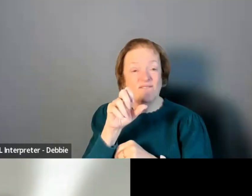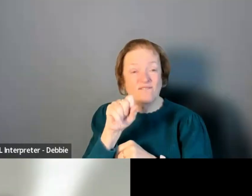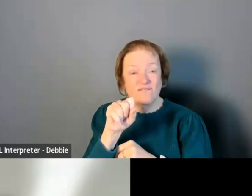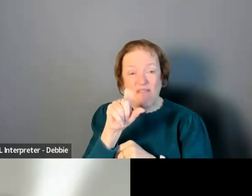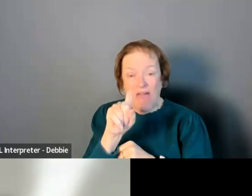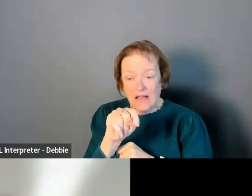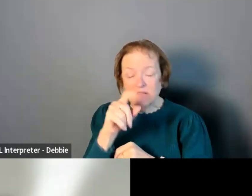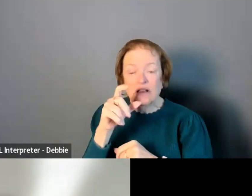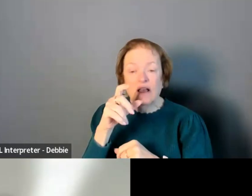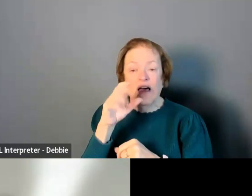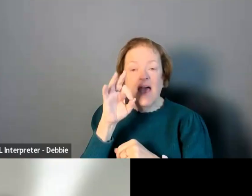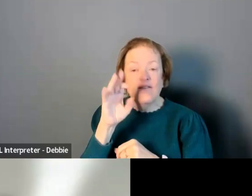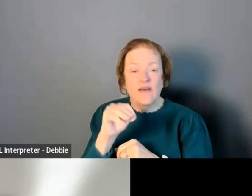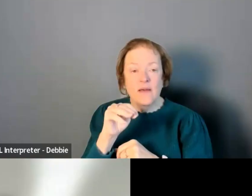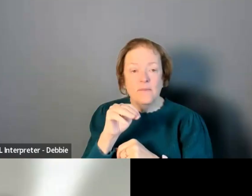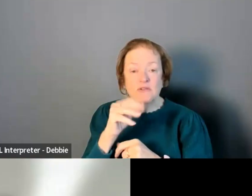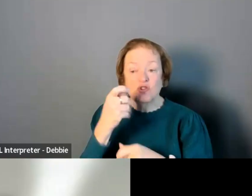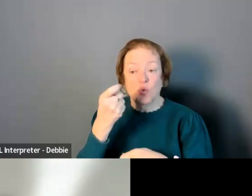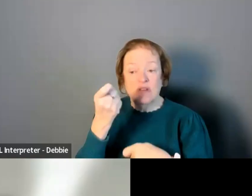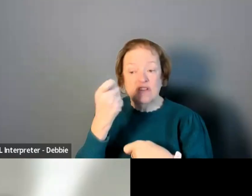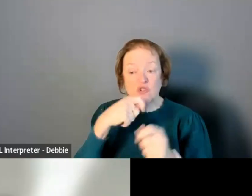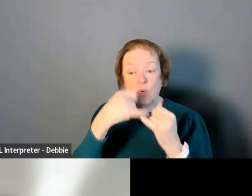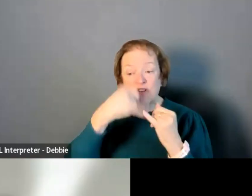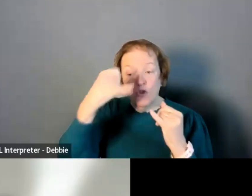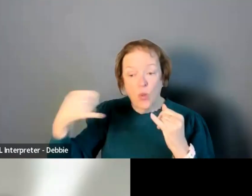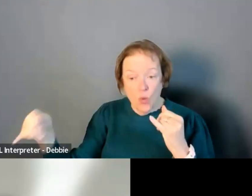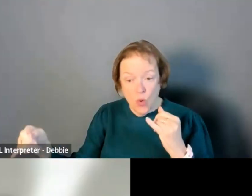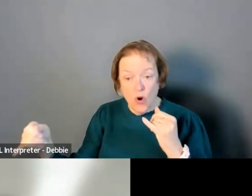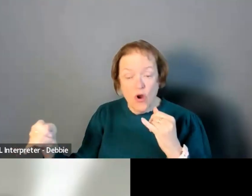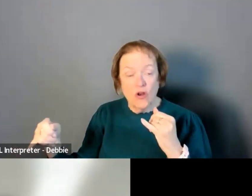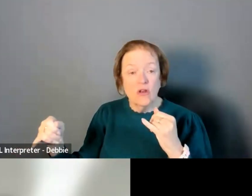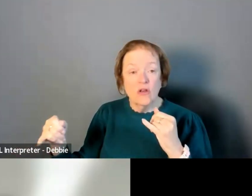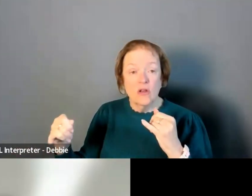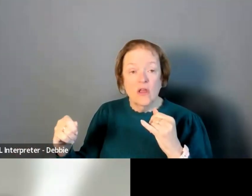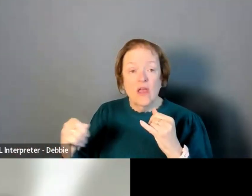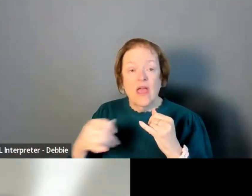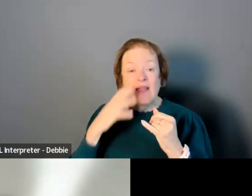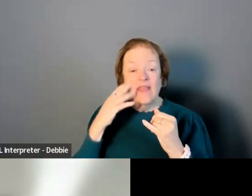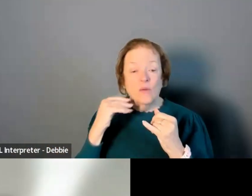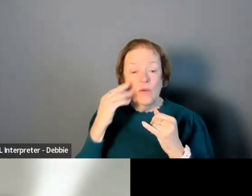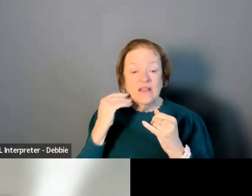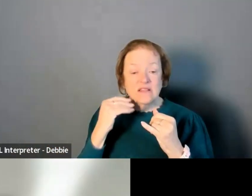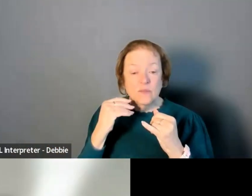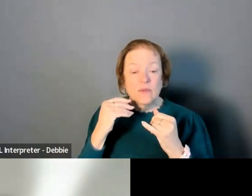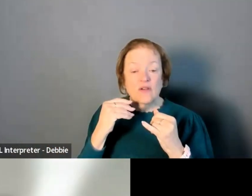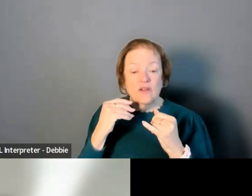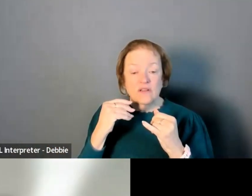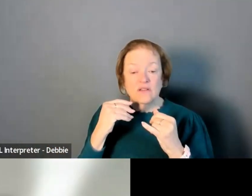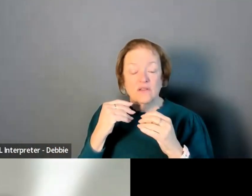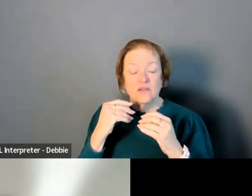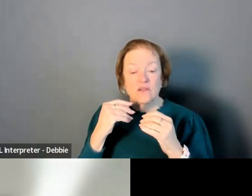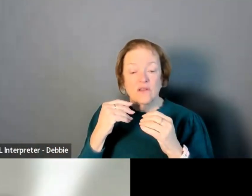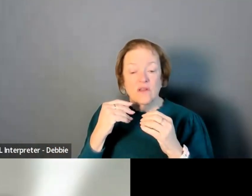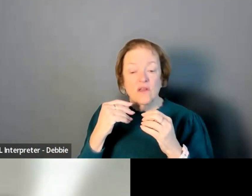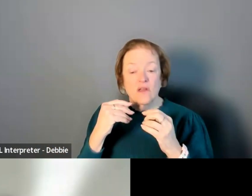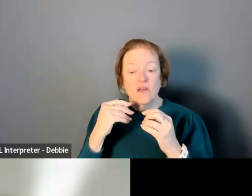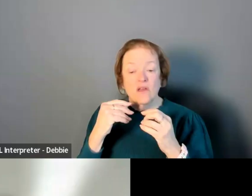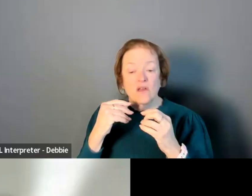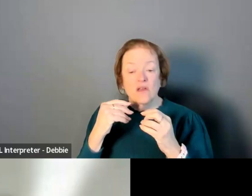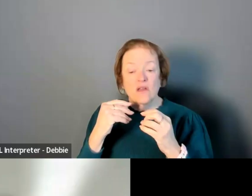We switched cores and FMs, experienced the issue at two schools, with Phonak and Oticon mics.